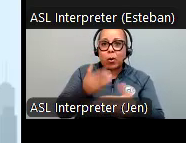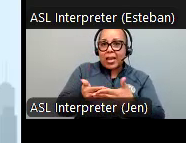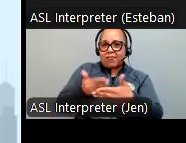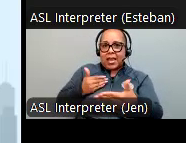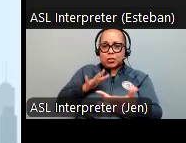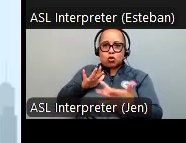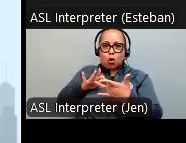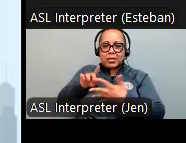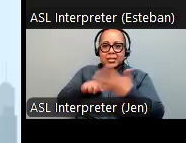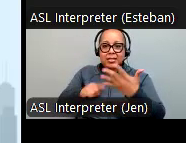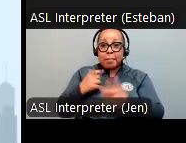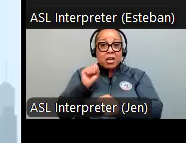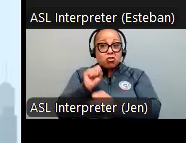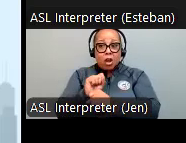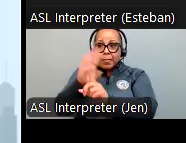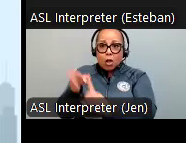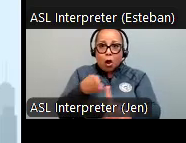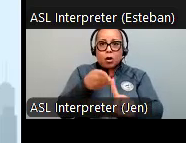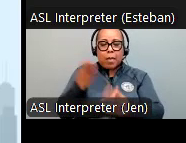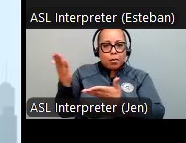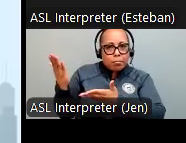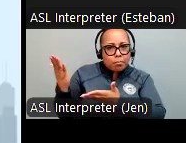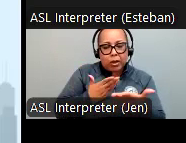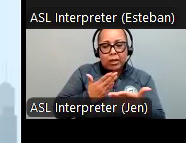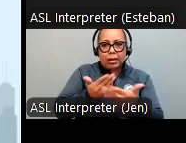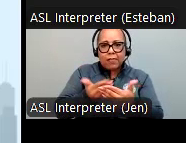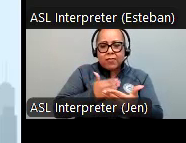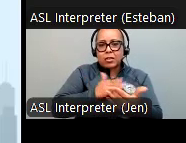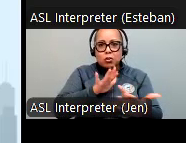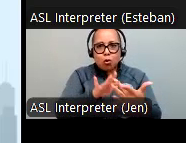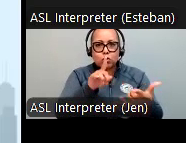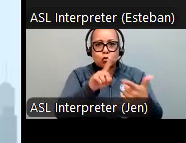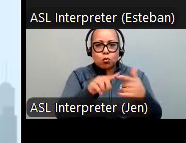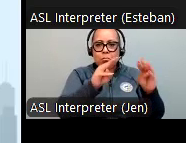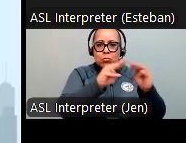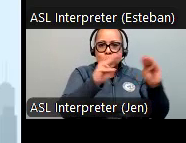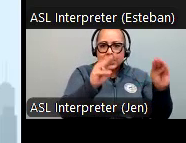Because my job is all about bringing advance notices to museums as well as their services.